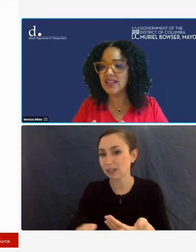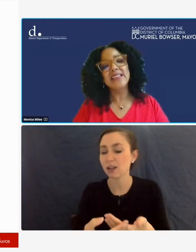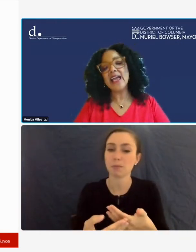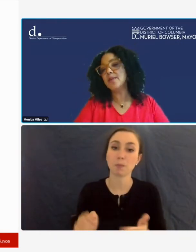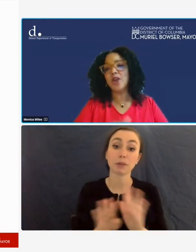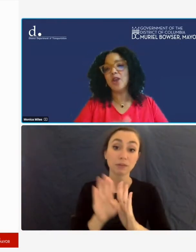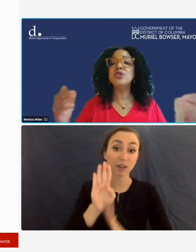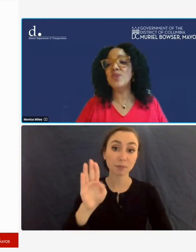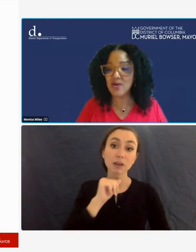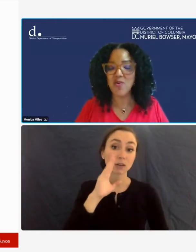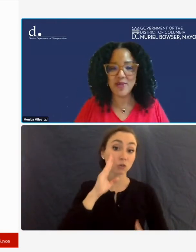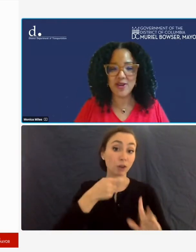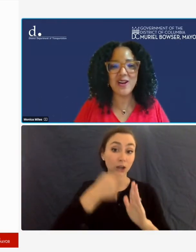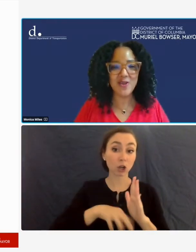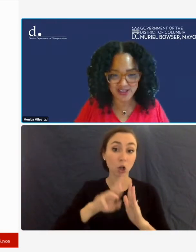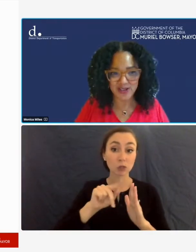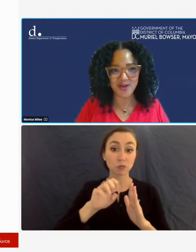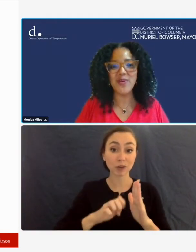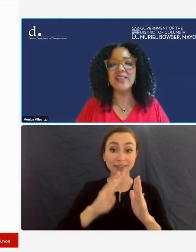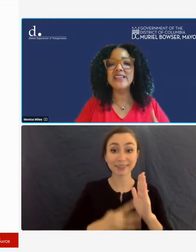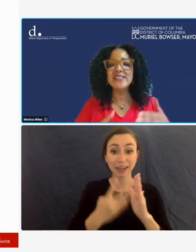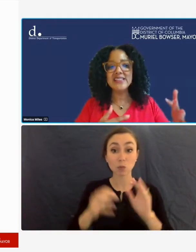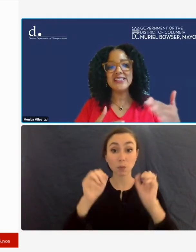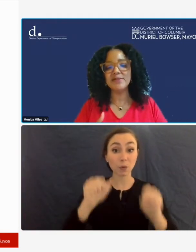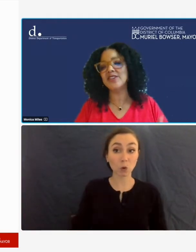that could be a whole two hour webinar on its own but these are the steps that you would have